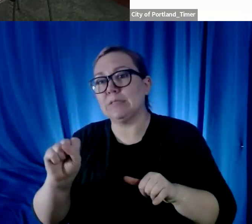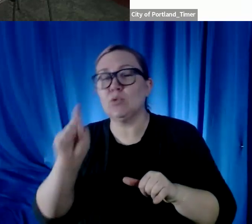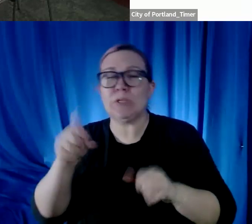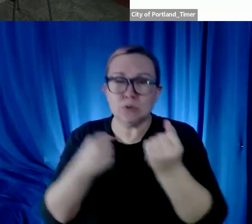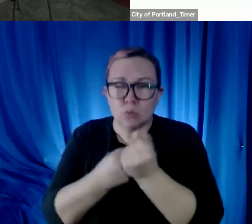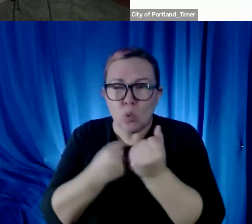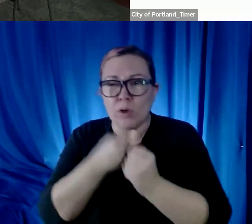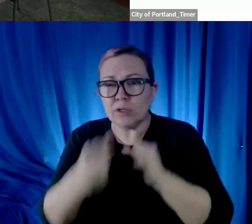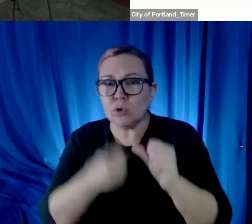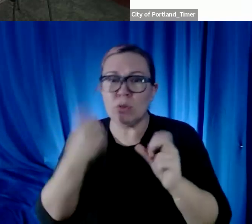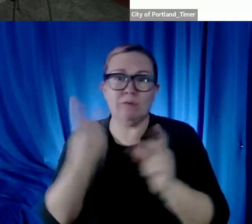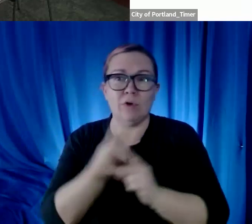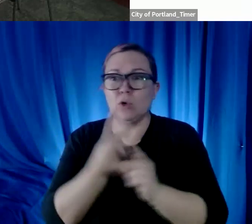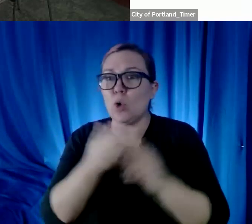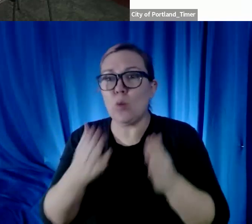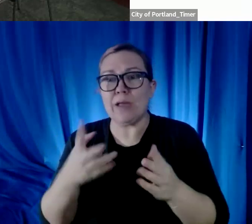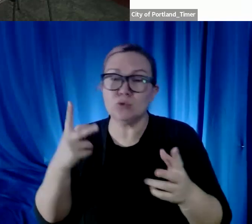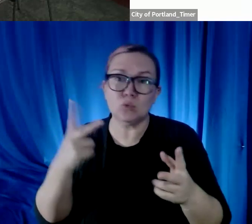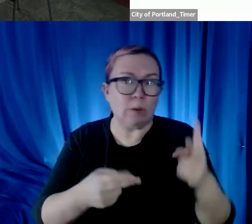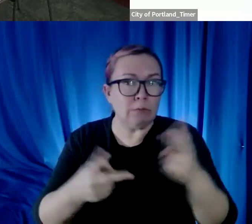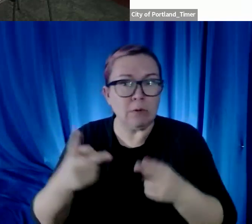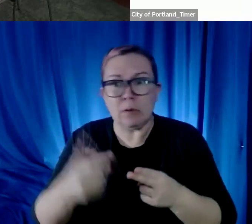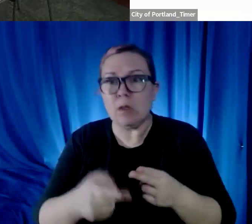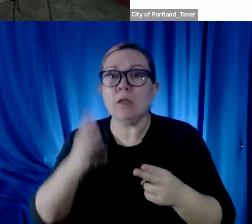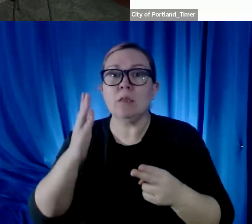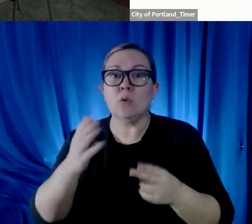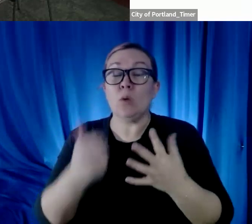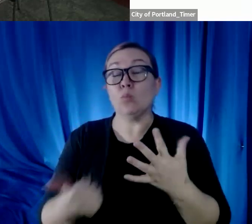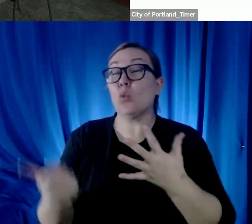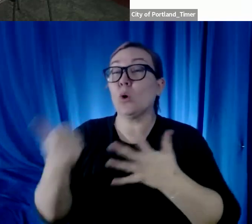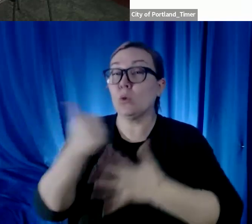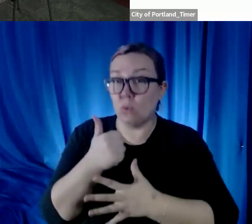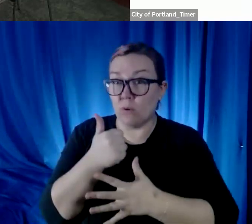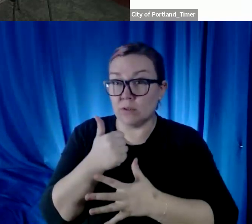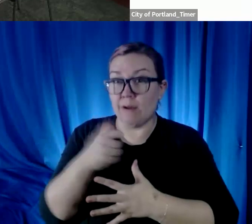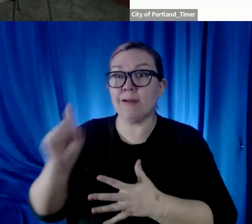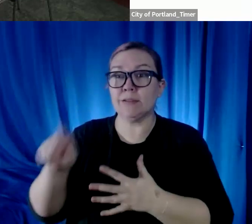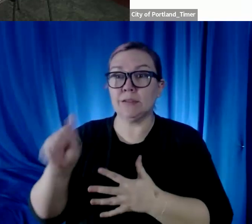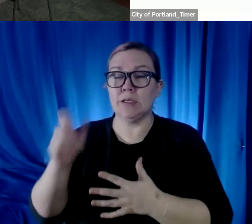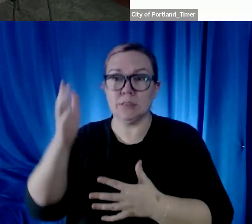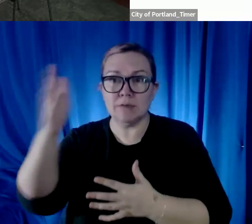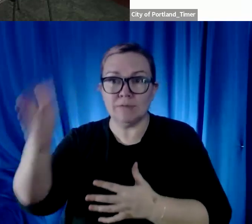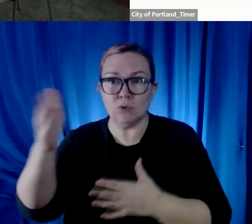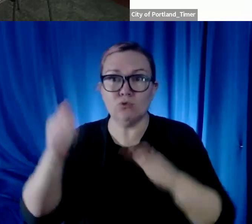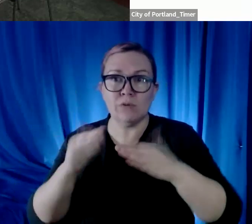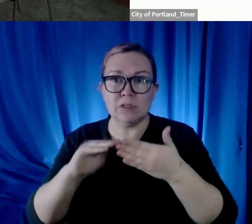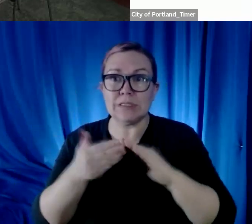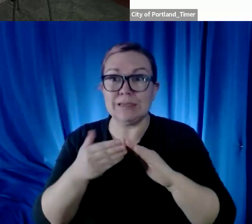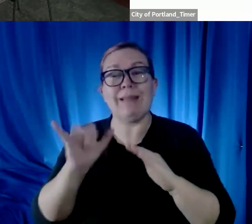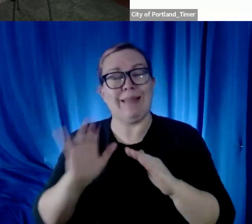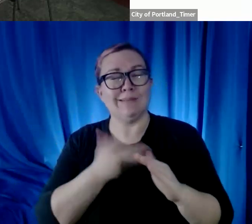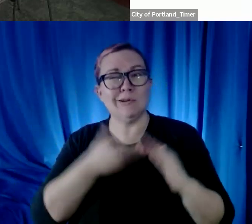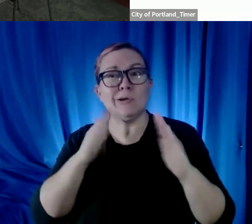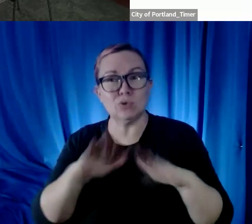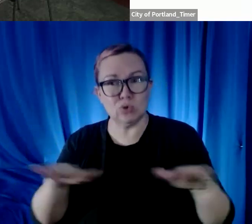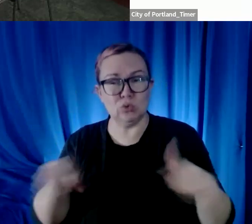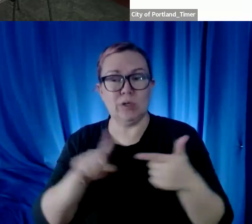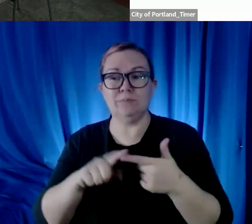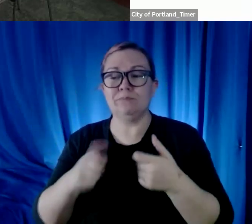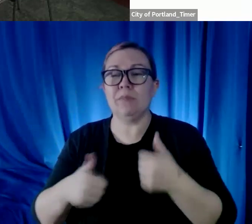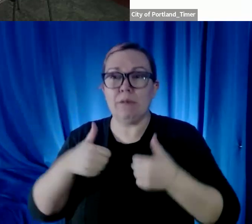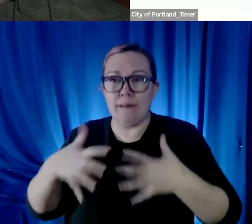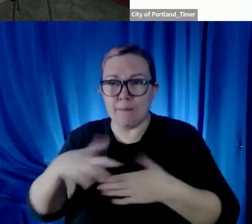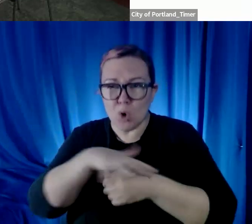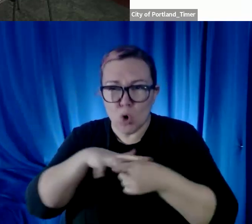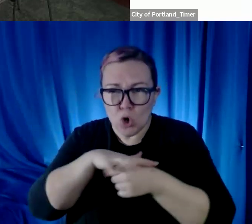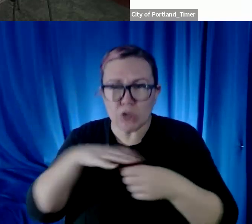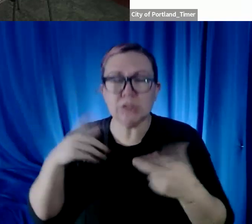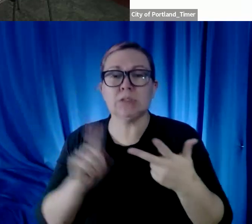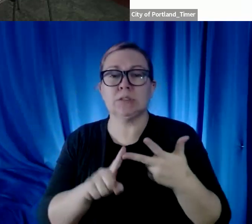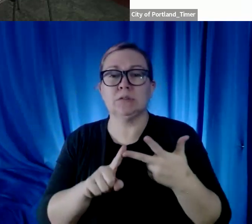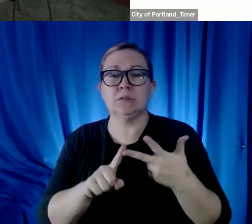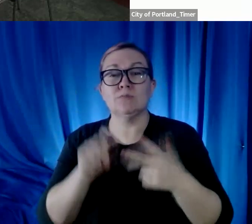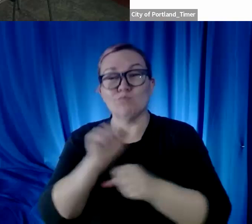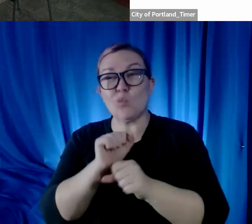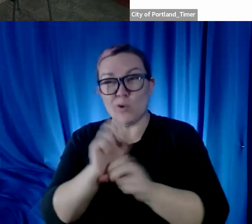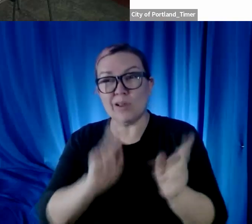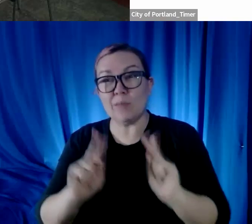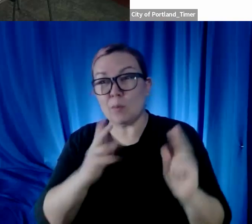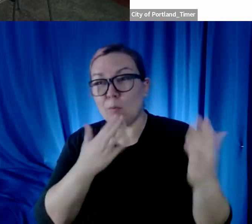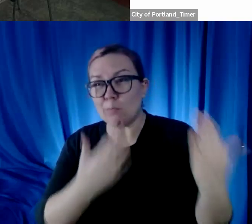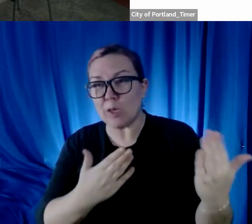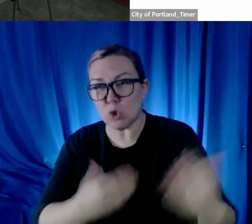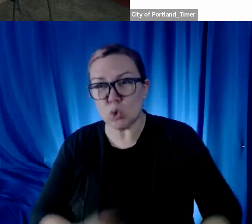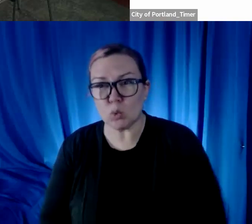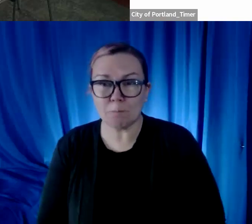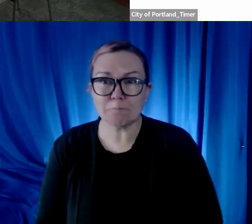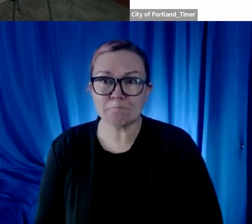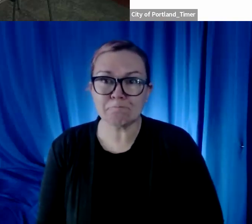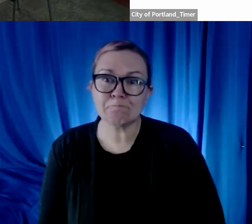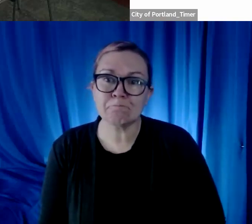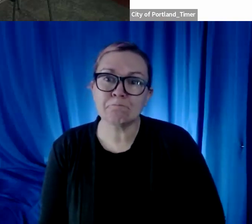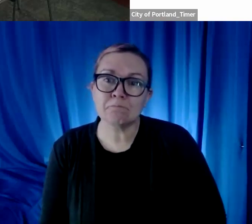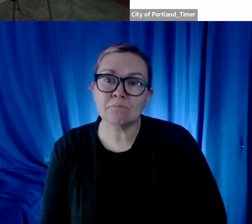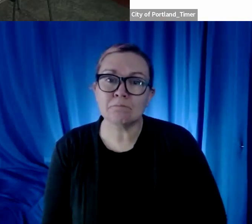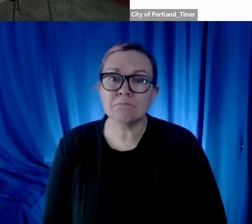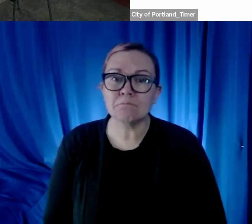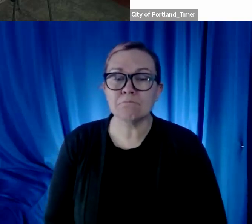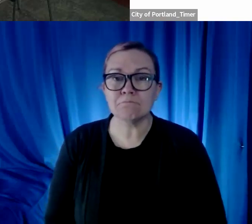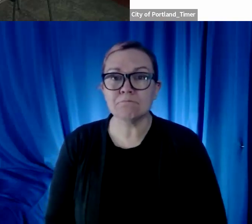And figure out ways to make cuts. That will prioritize the needs of the future of the city that will be our children our neighborhoods and our working people.